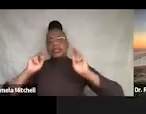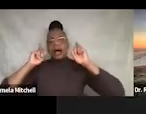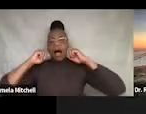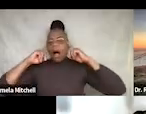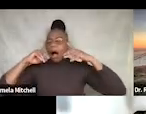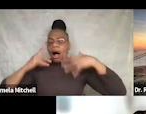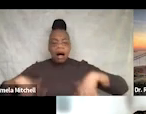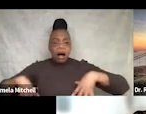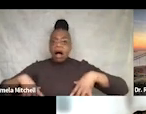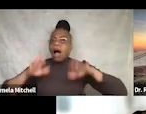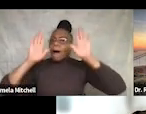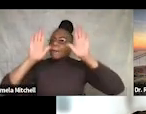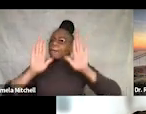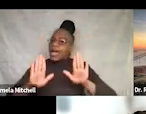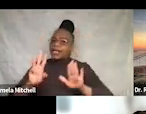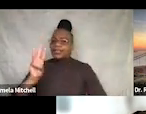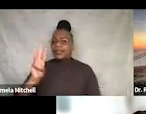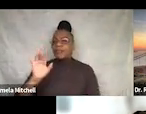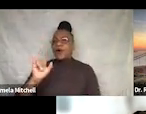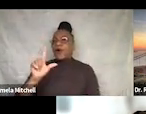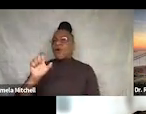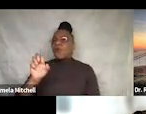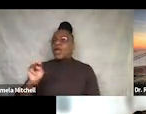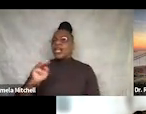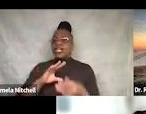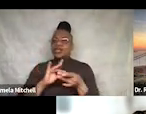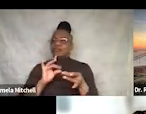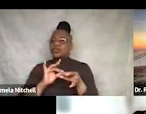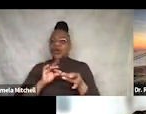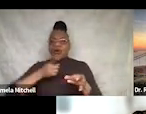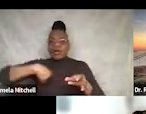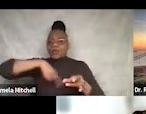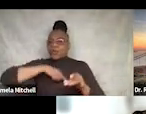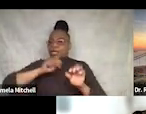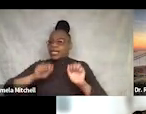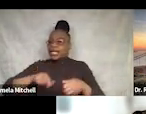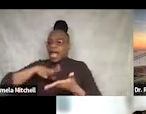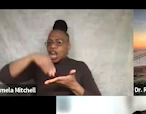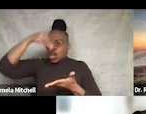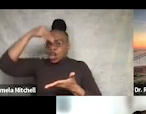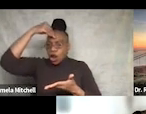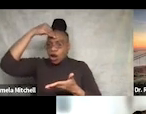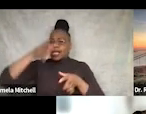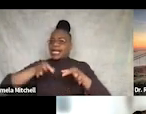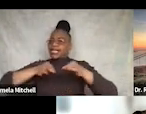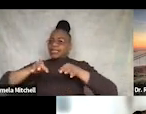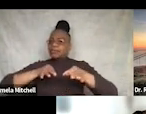And so, William's story is one that I think we can all learn from, right? And it tells a lot about Foundations' work. Next slide.